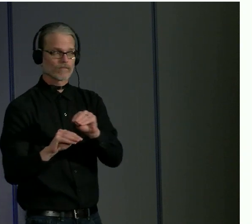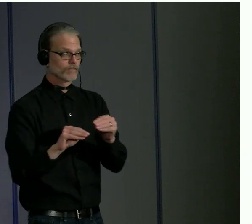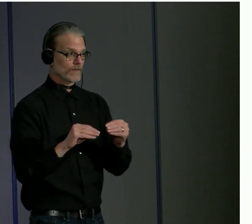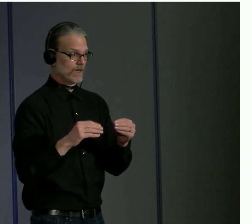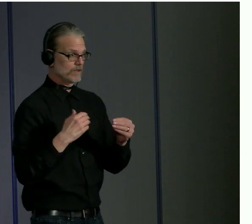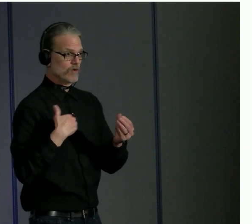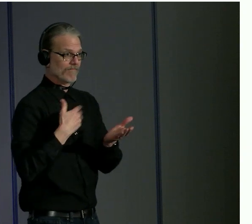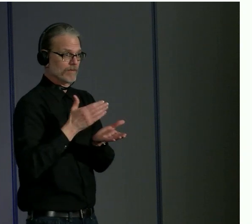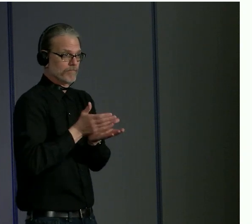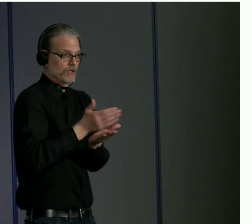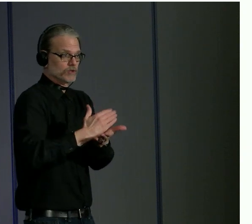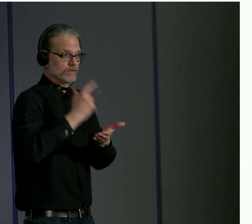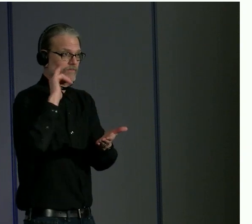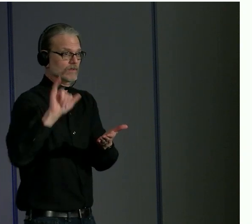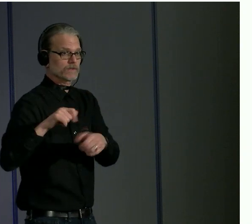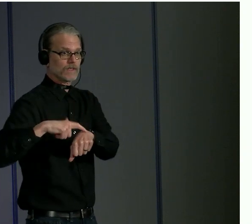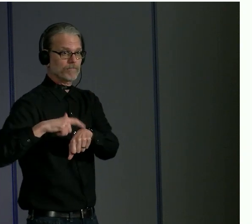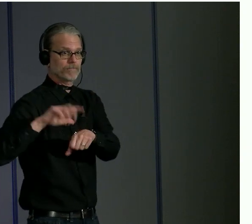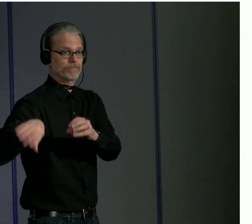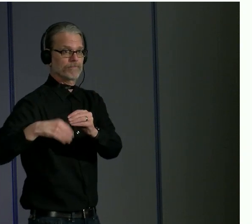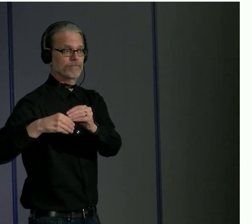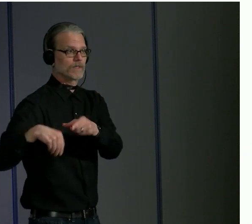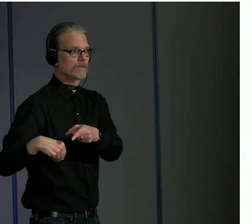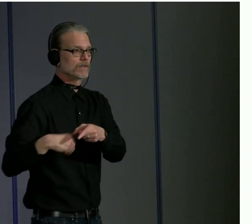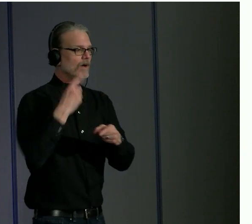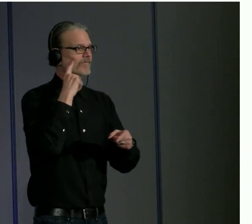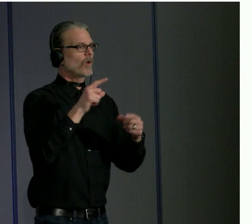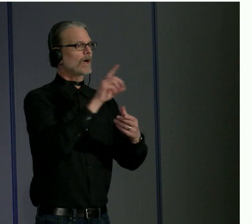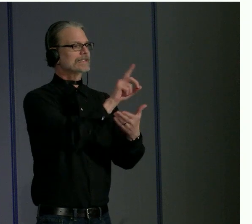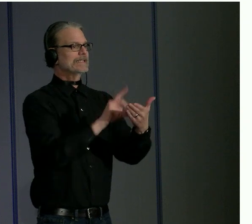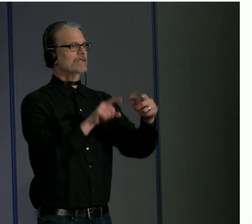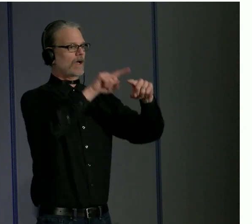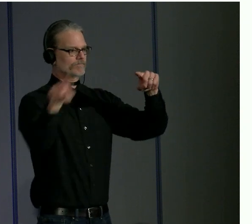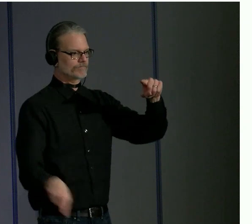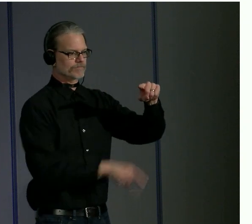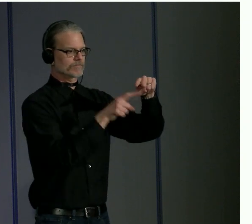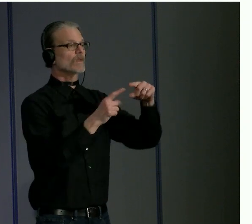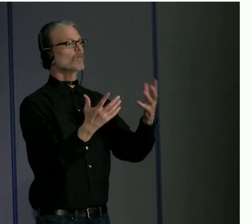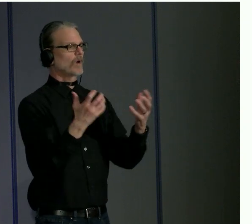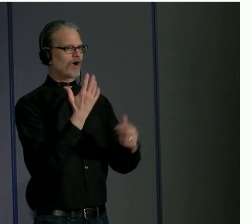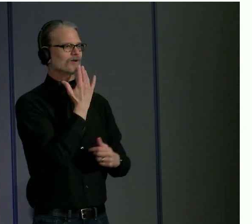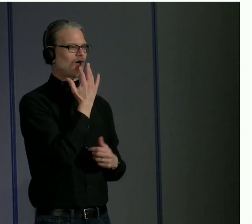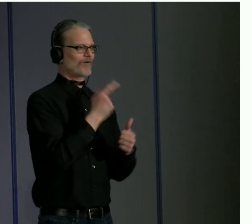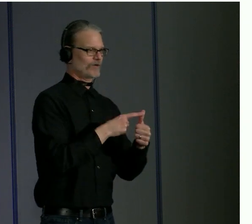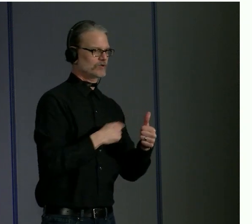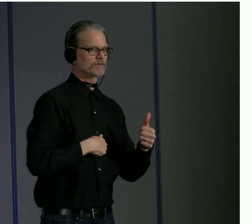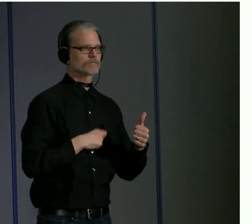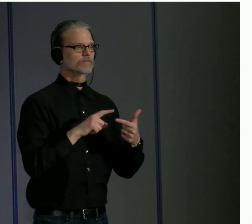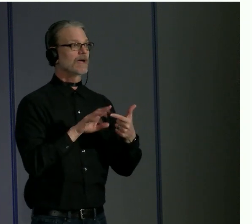that time? When it comes to a design lifecycle, we want to consider color first, develop the content,